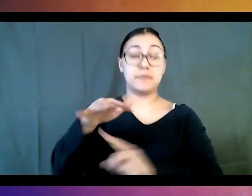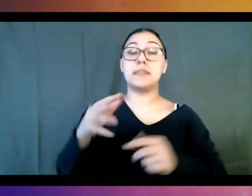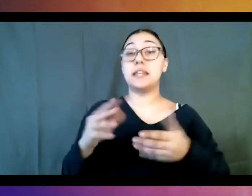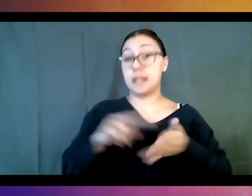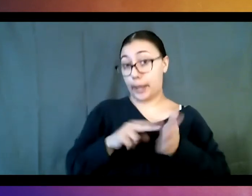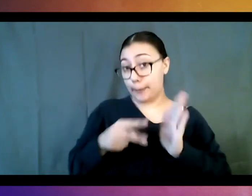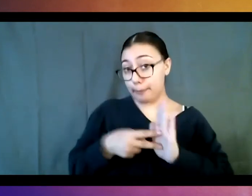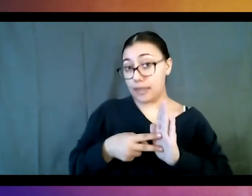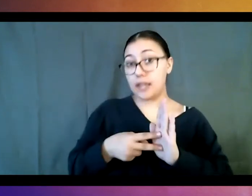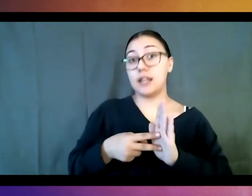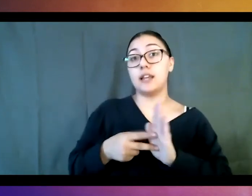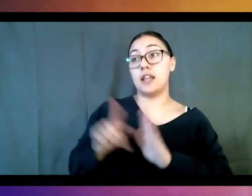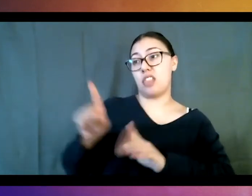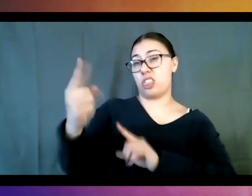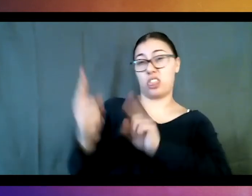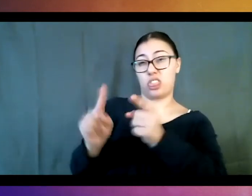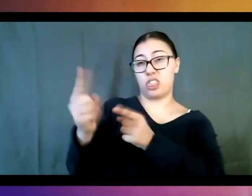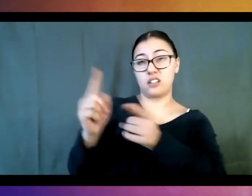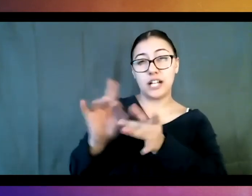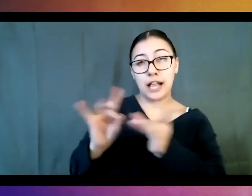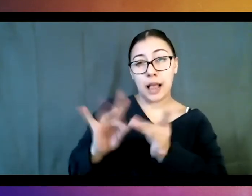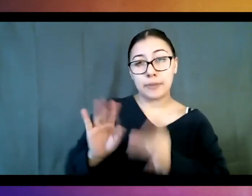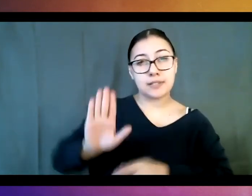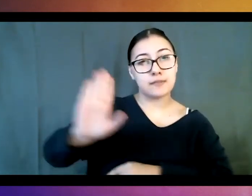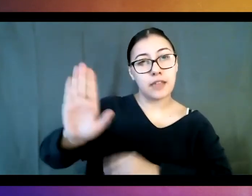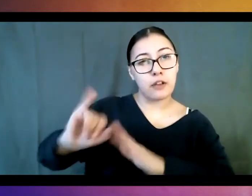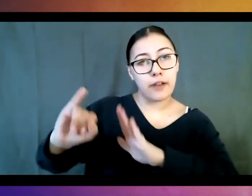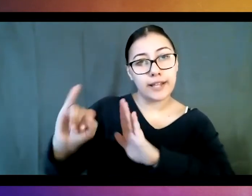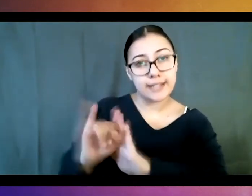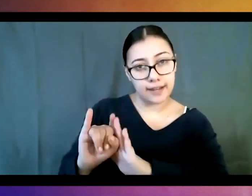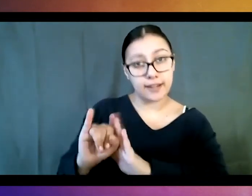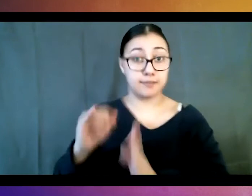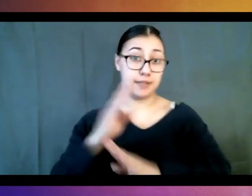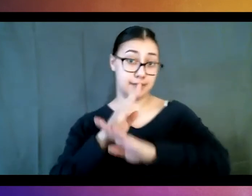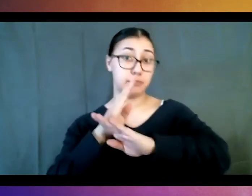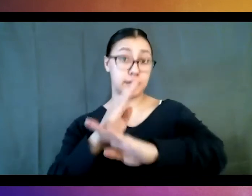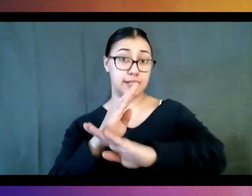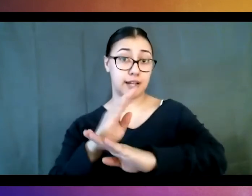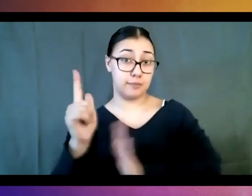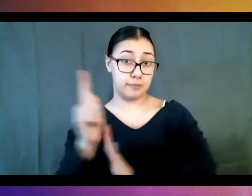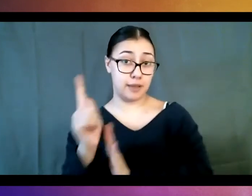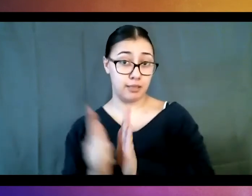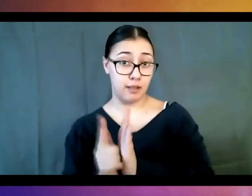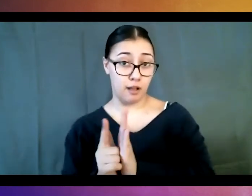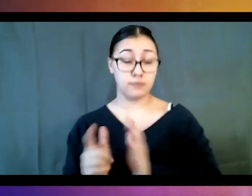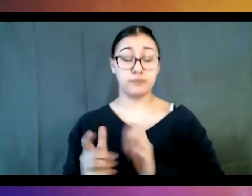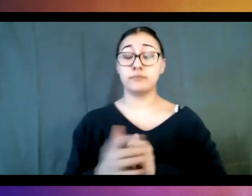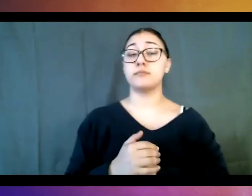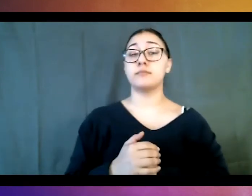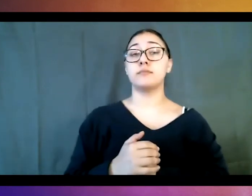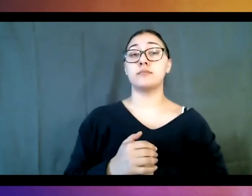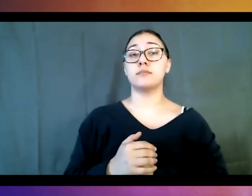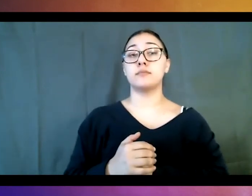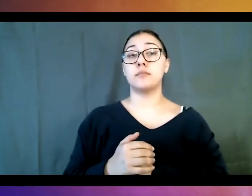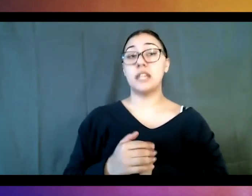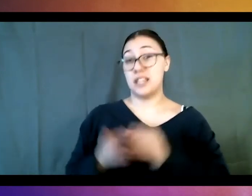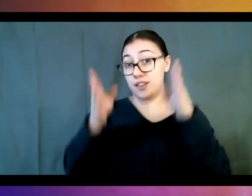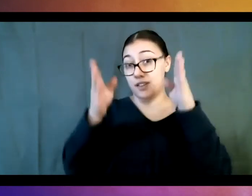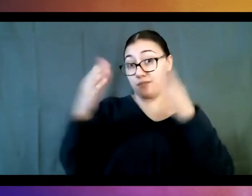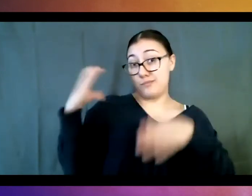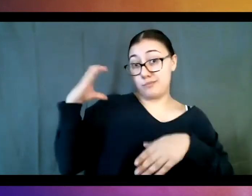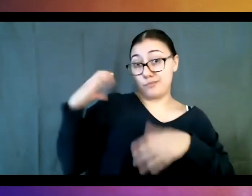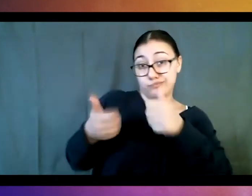protected class, failure to hire based on protected class,